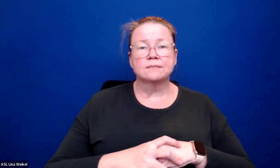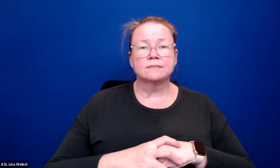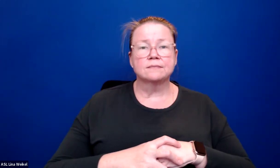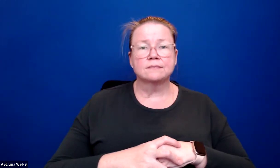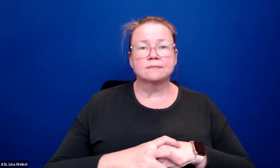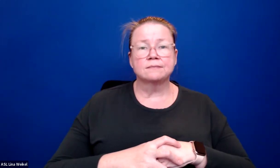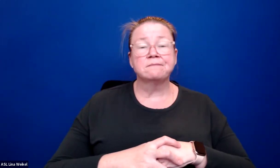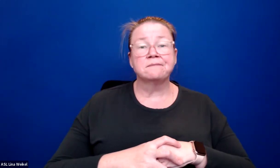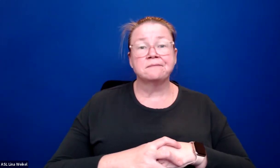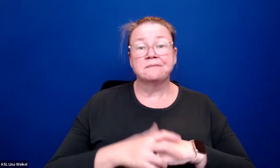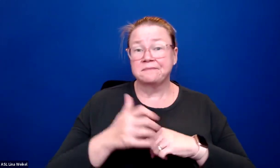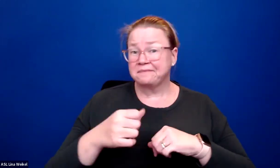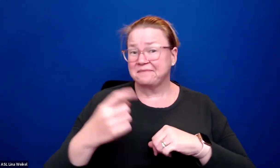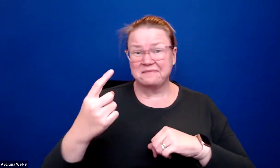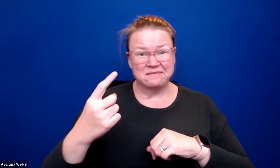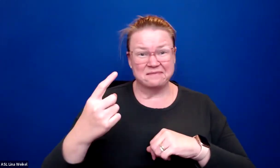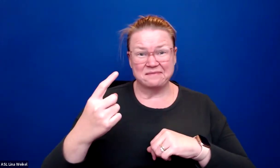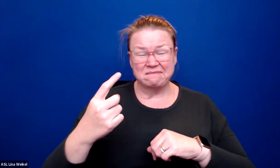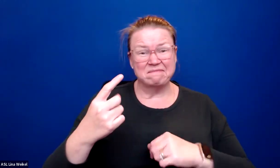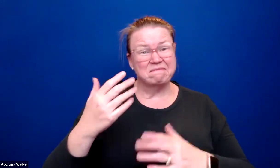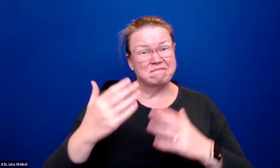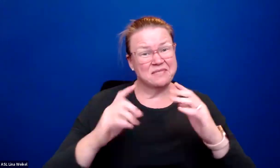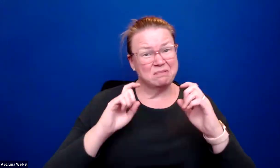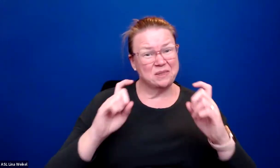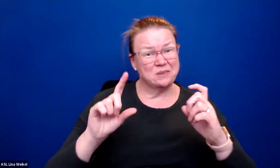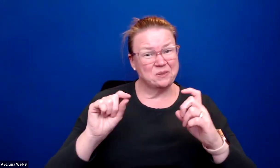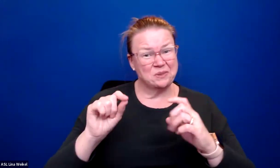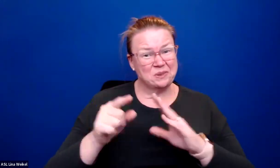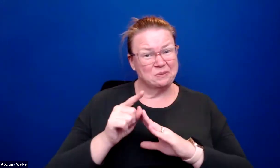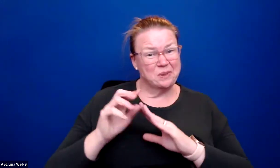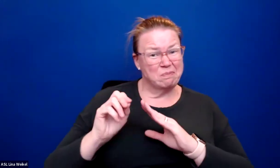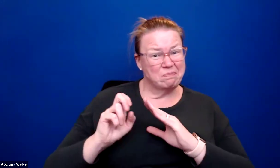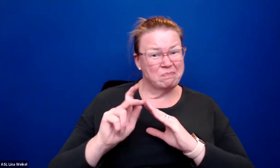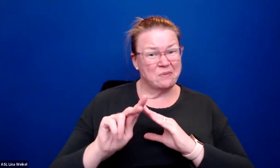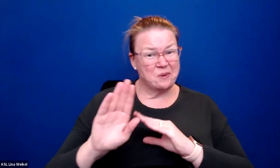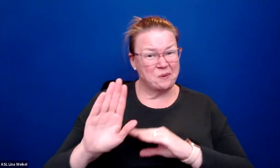Elissa w/ APRIL: Okay, anybody, I might be giving you 20 min back of your day.